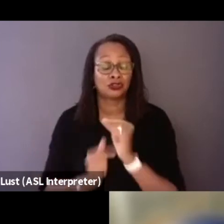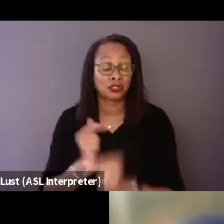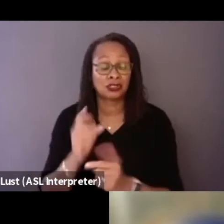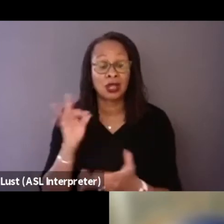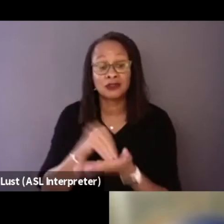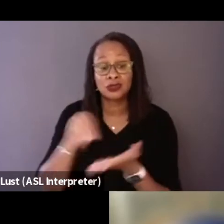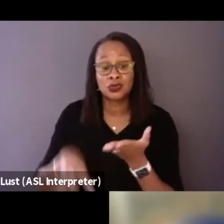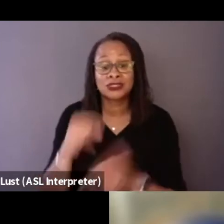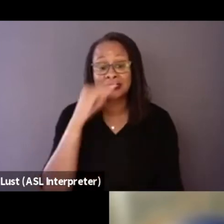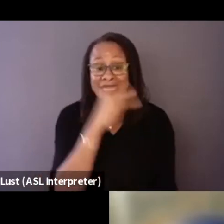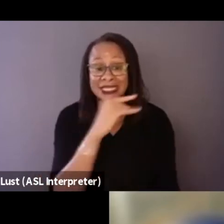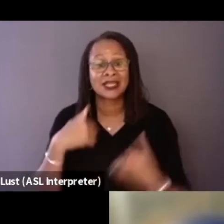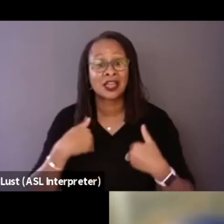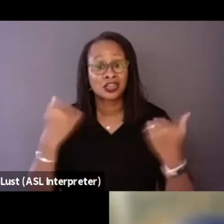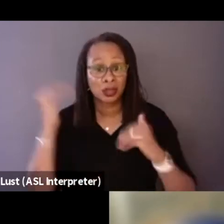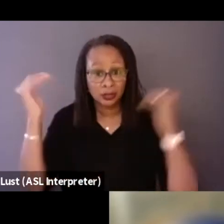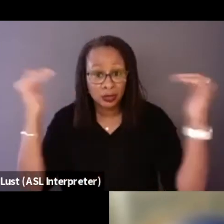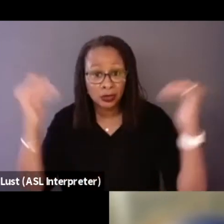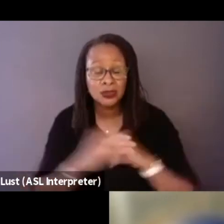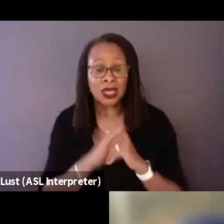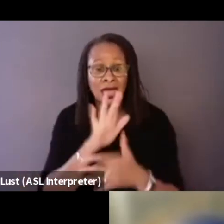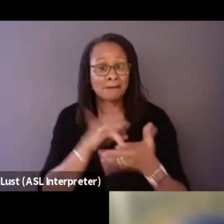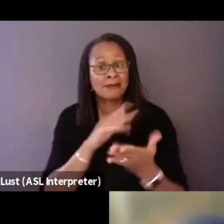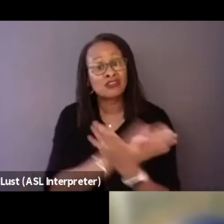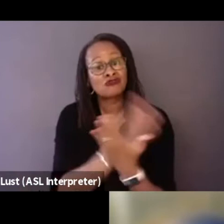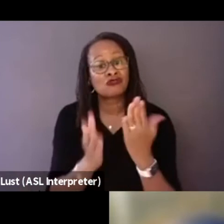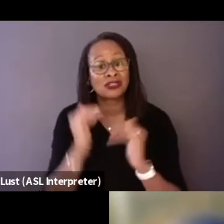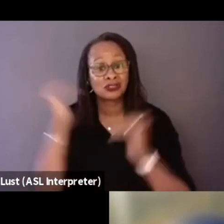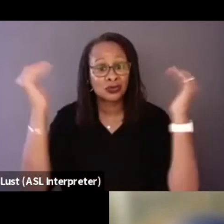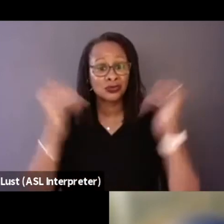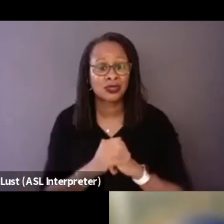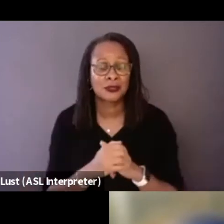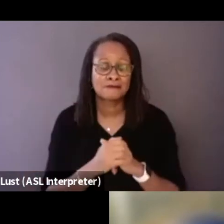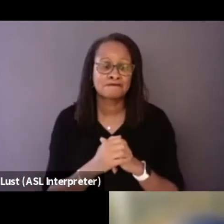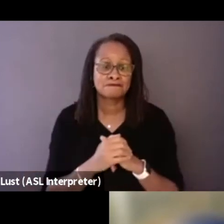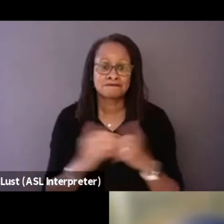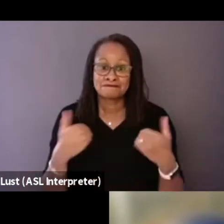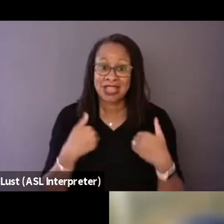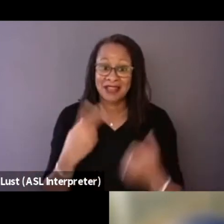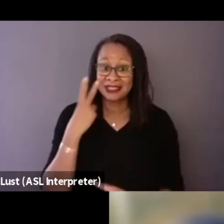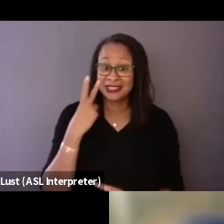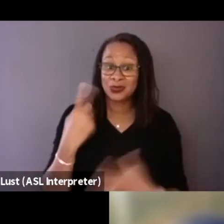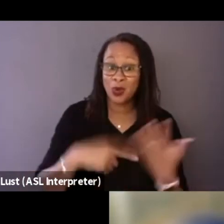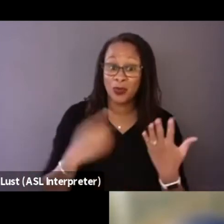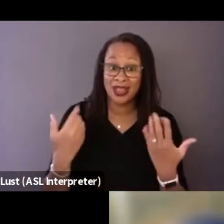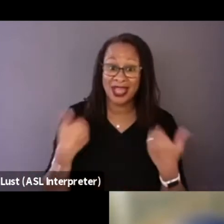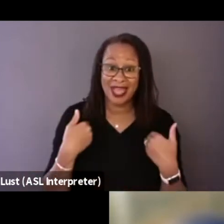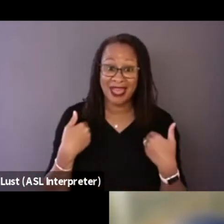of kids, of young adults and mid-ranged adults have seen what we have coming ahead of us.